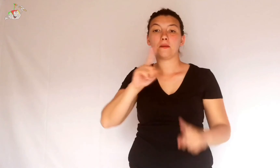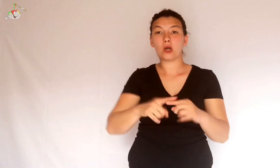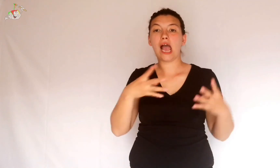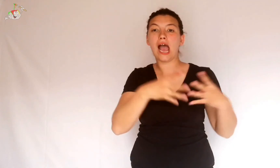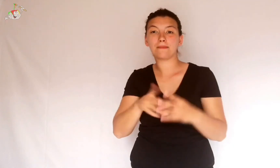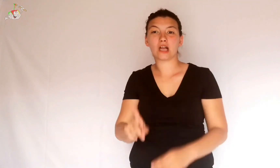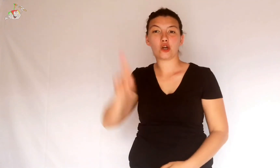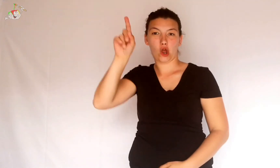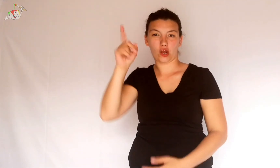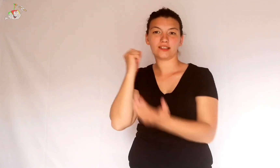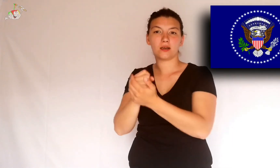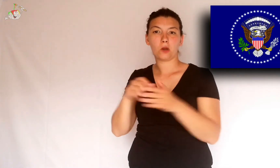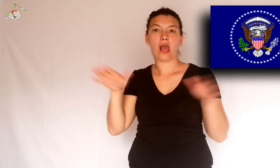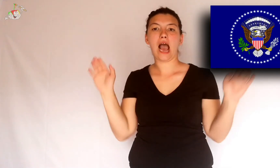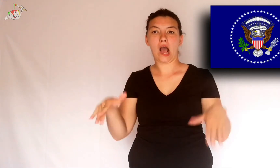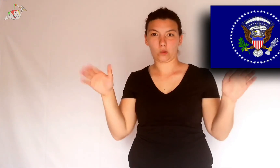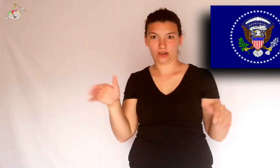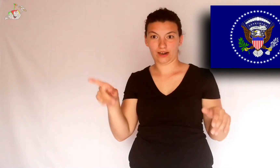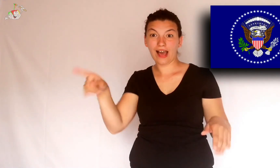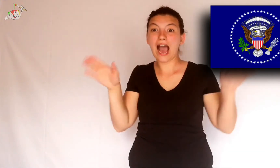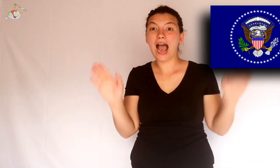The symbol of North America is an eagle